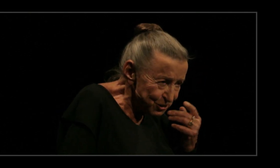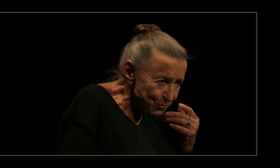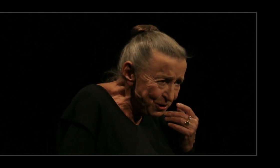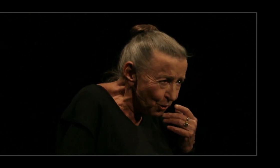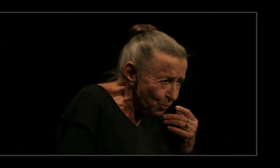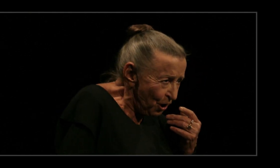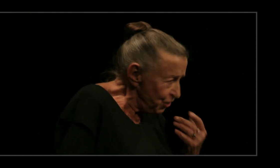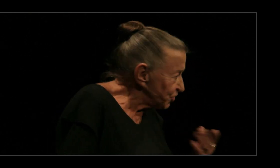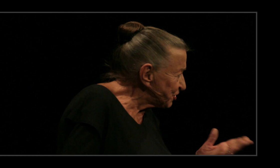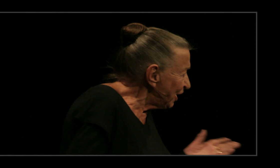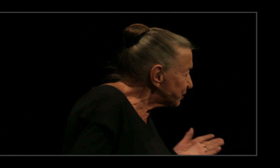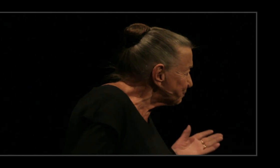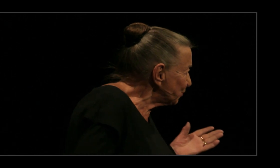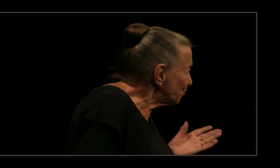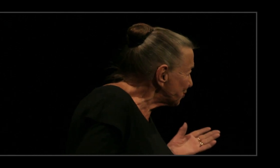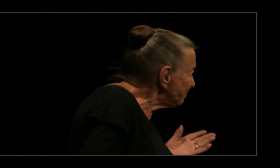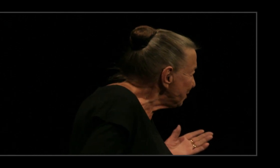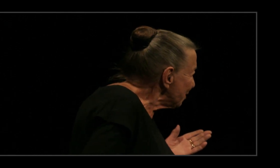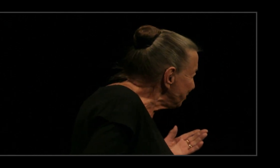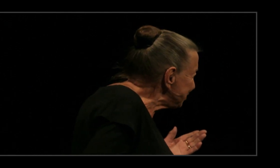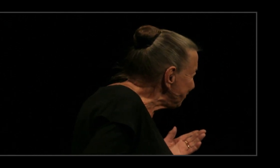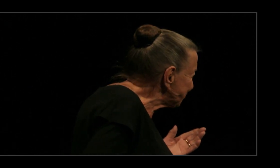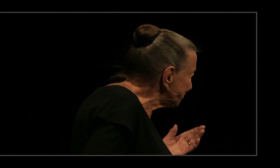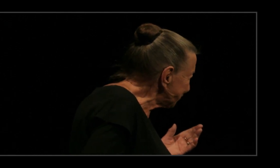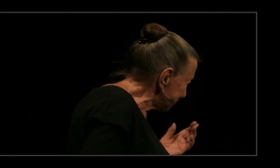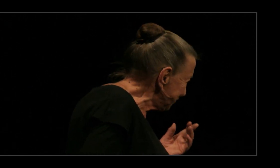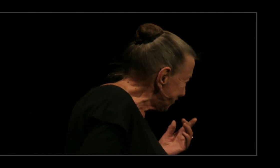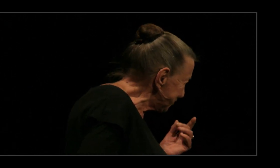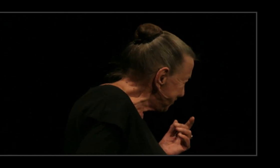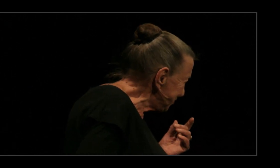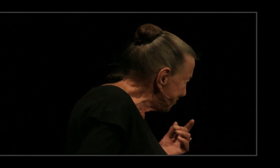sharing the gift for which he'd once been known.